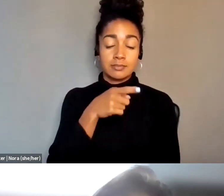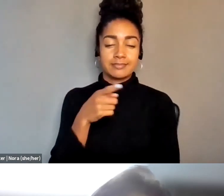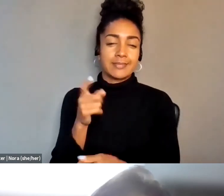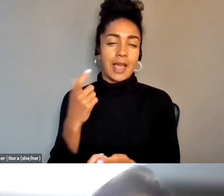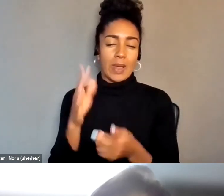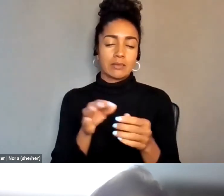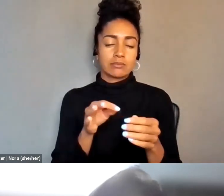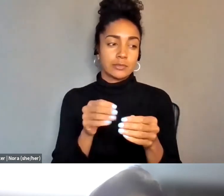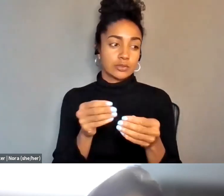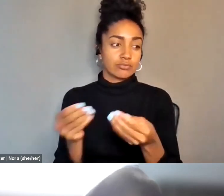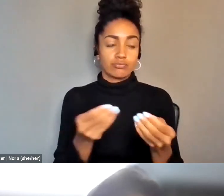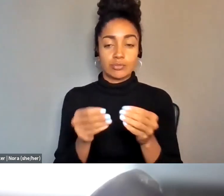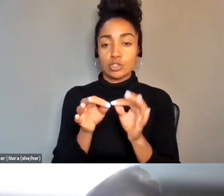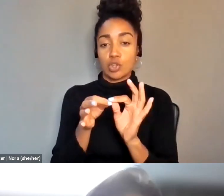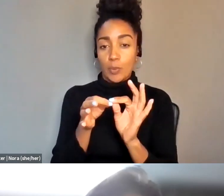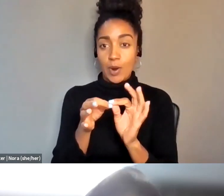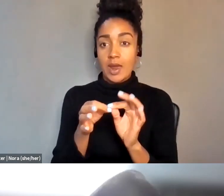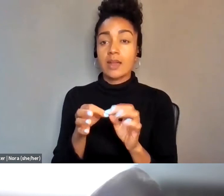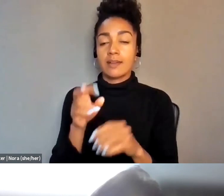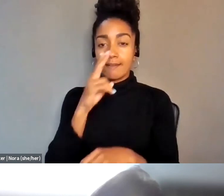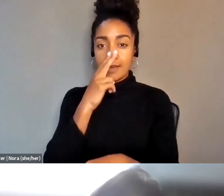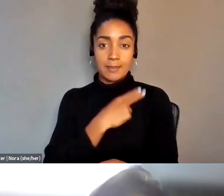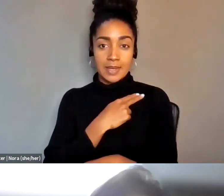And then Duy can answer the question. Yes.